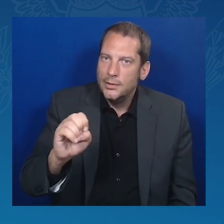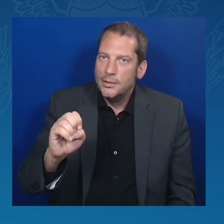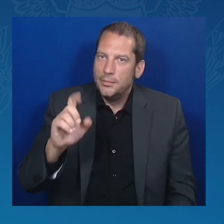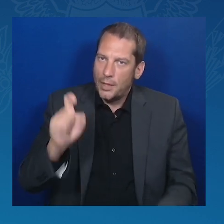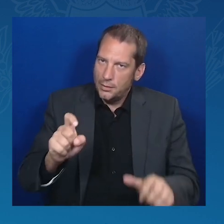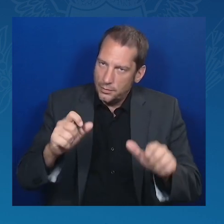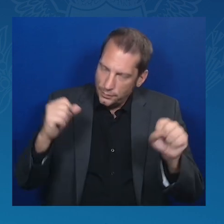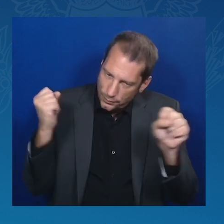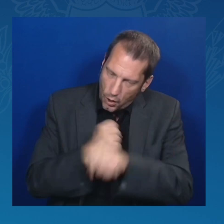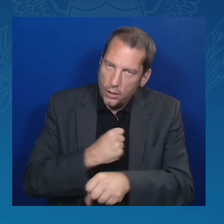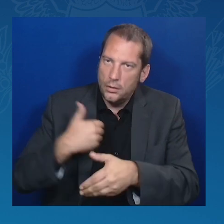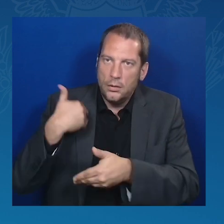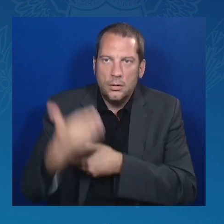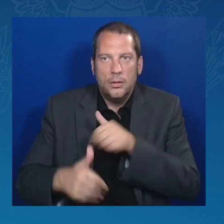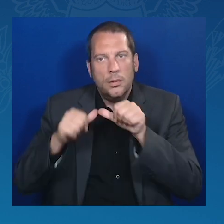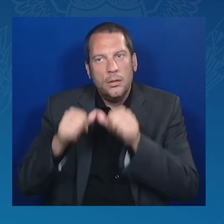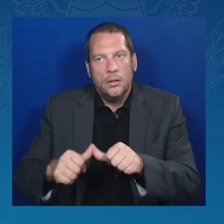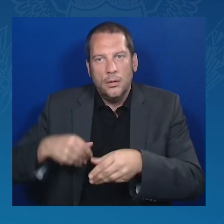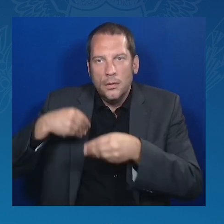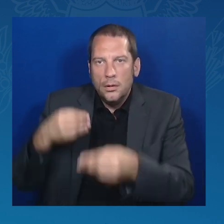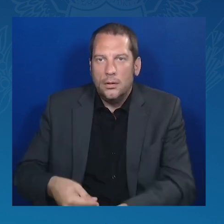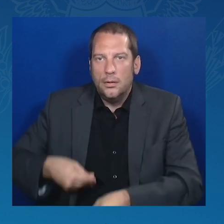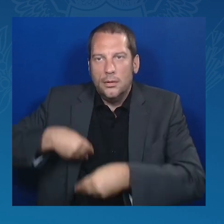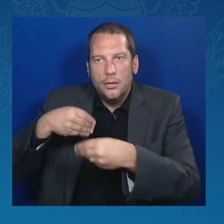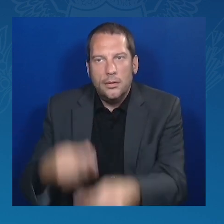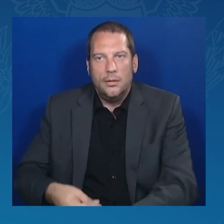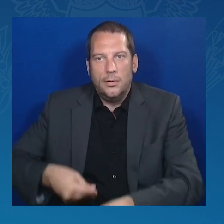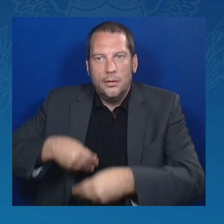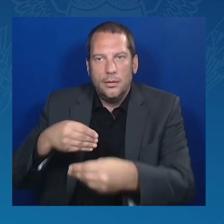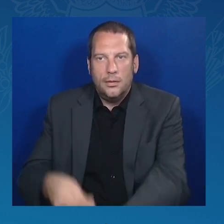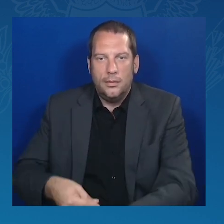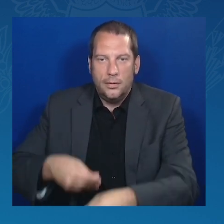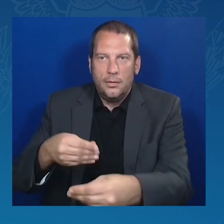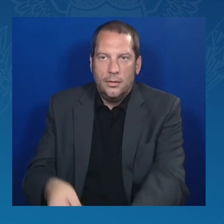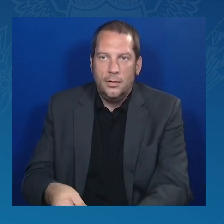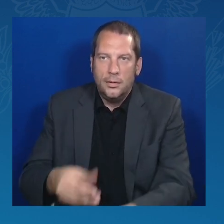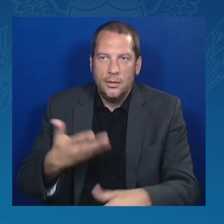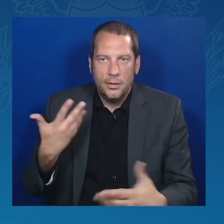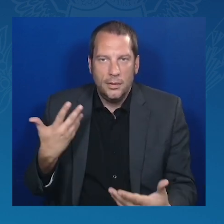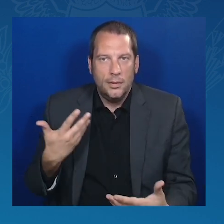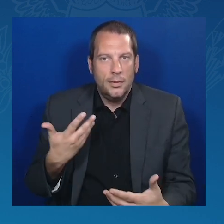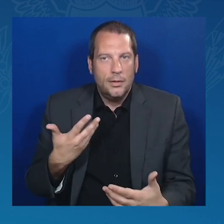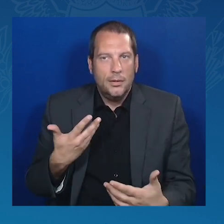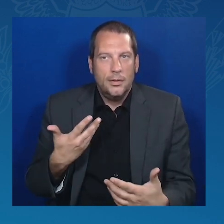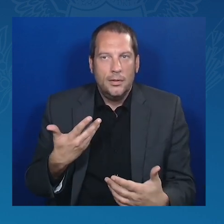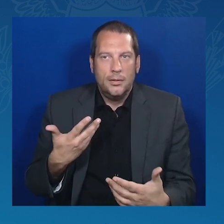they will not be permanent unless we are vigilant.